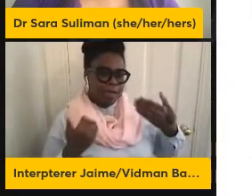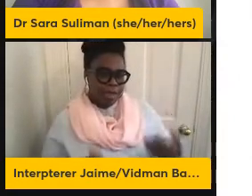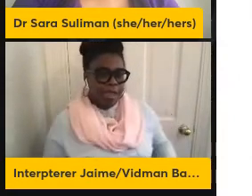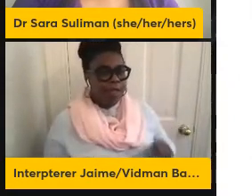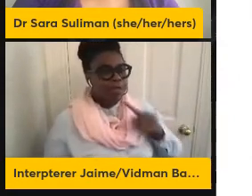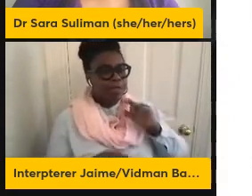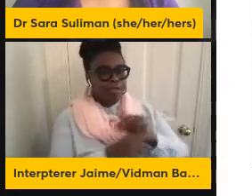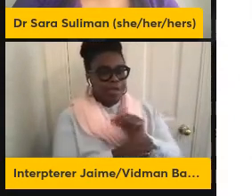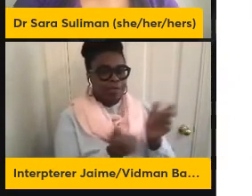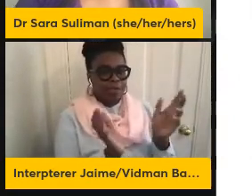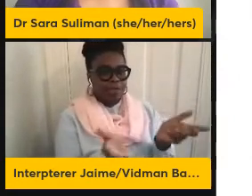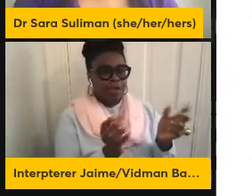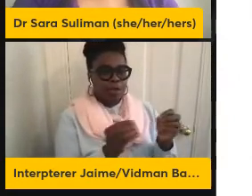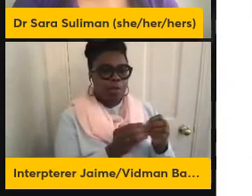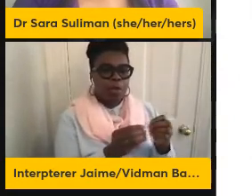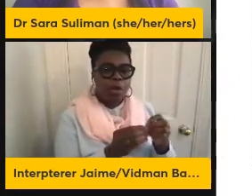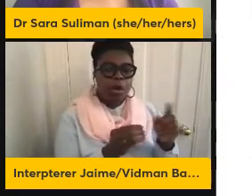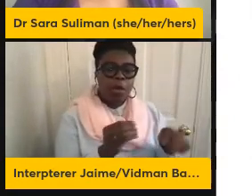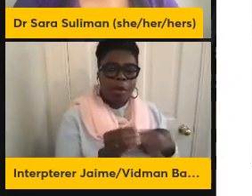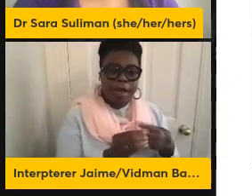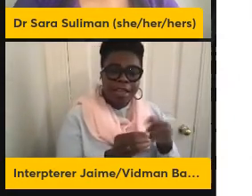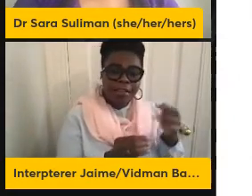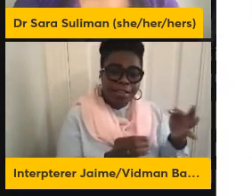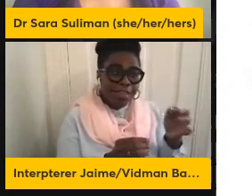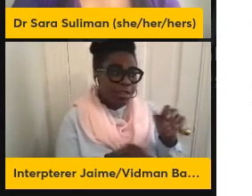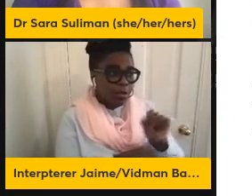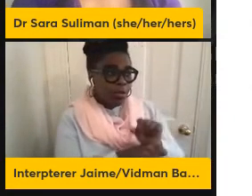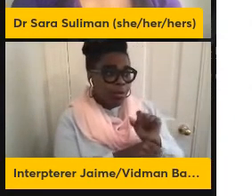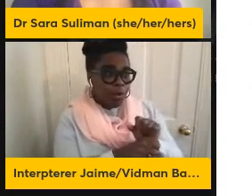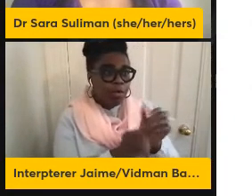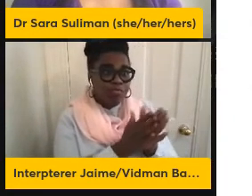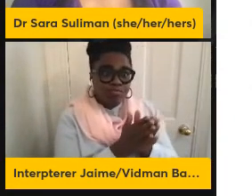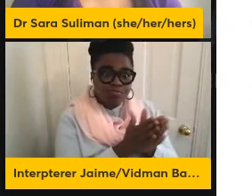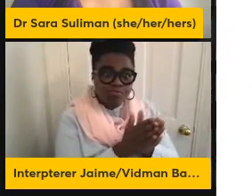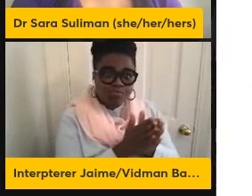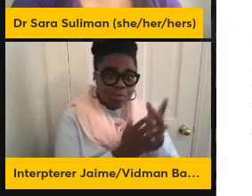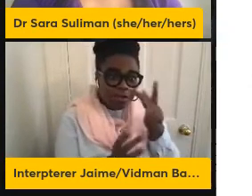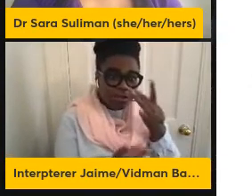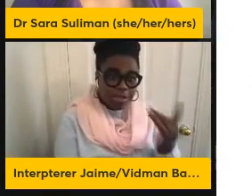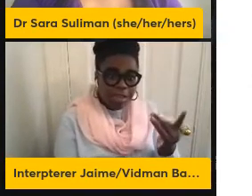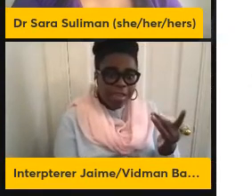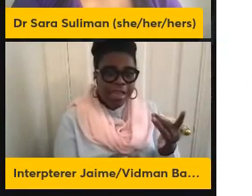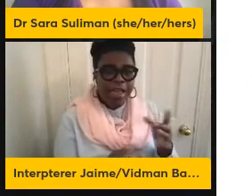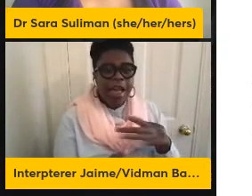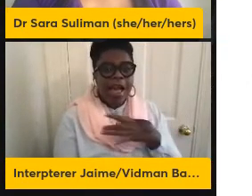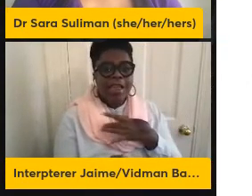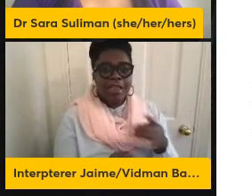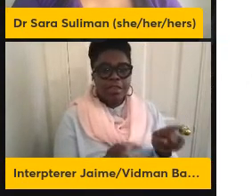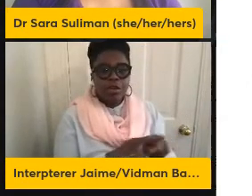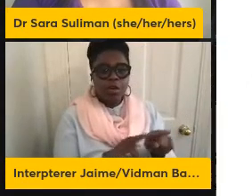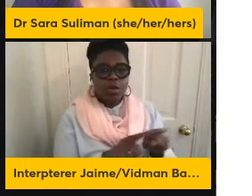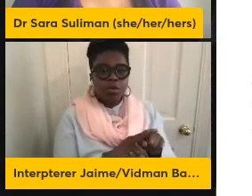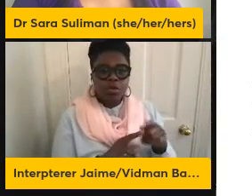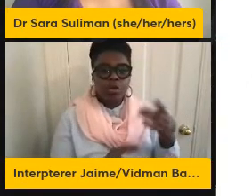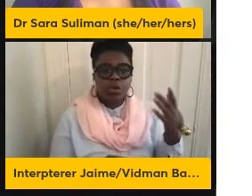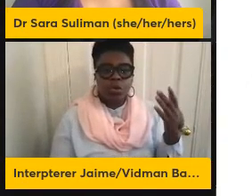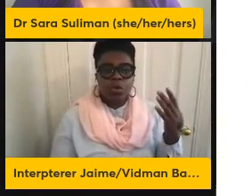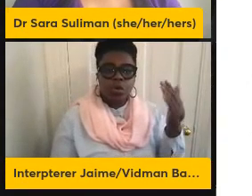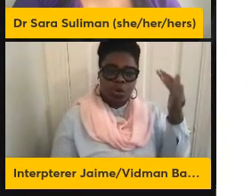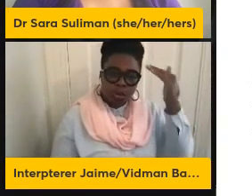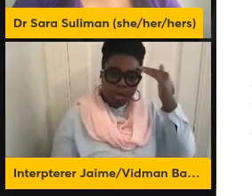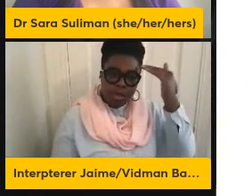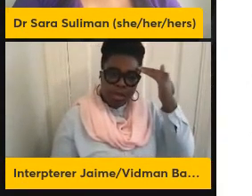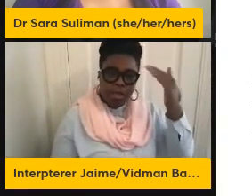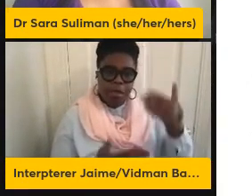more about that if you find any of this work interesting. And with that, I would like to acknowledge my former mentors when I